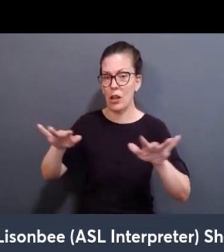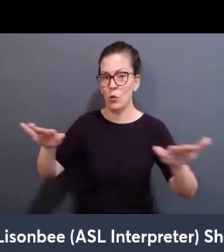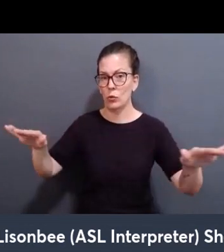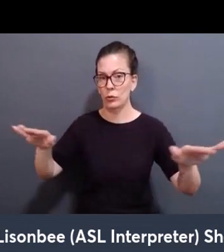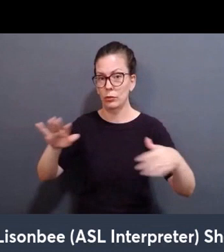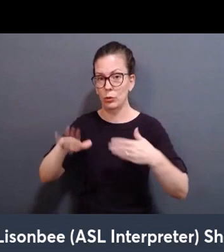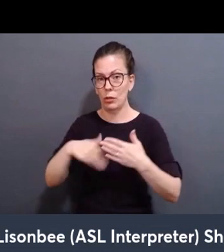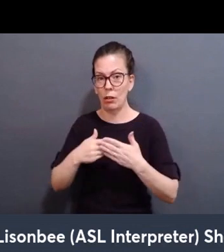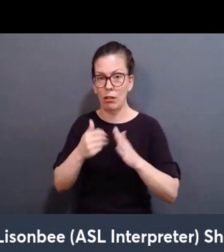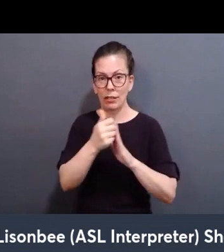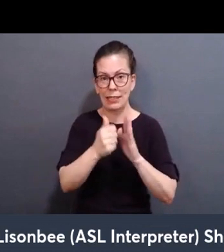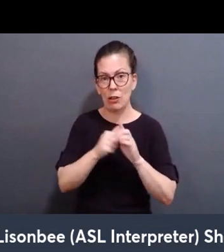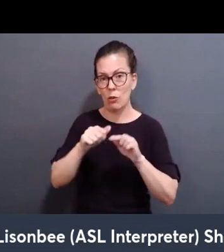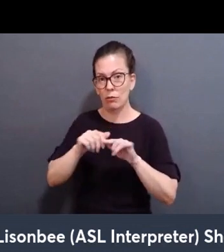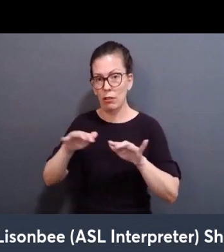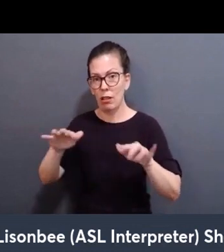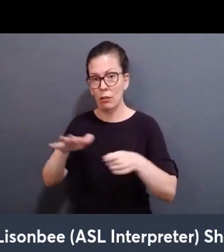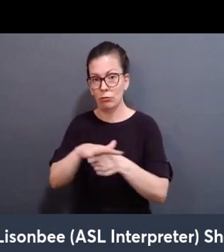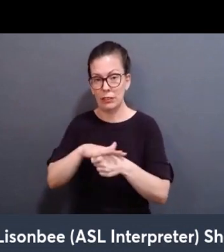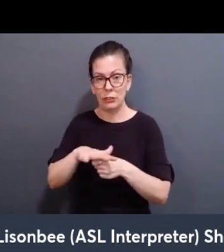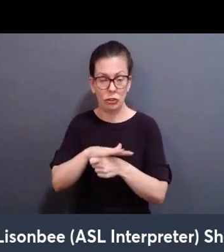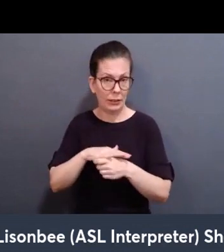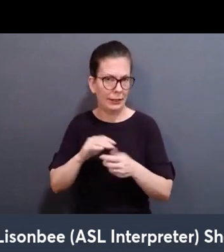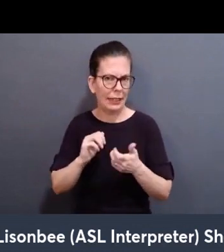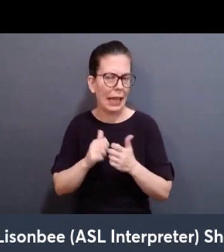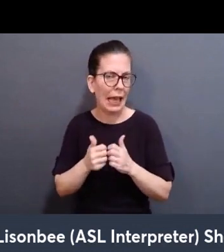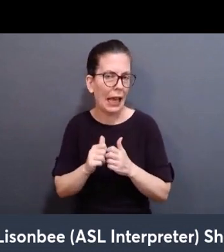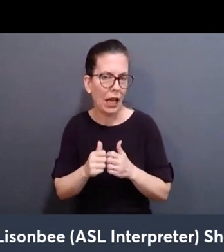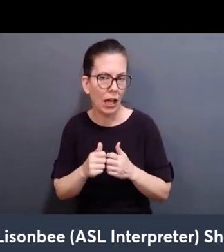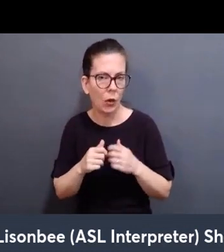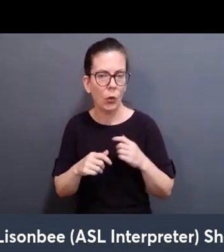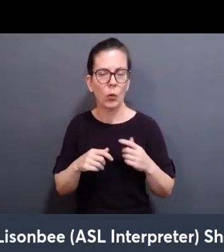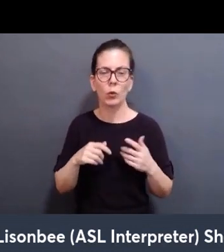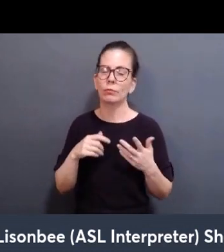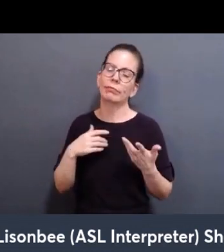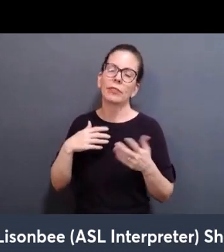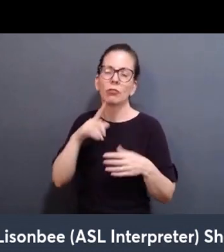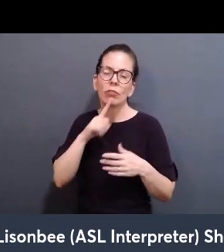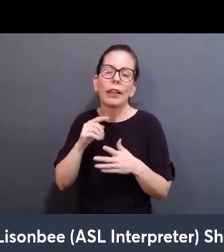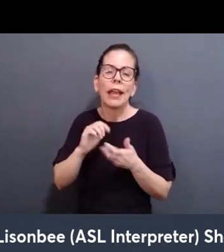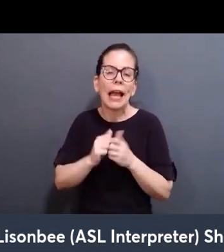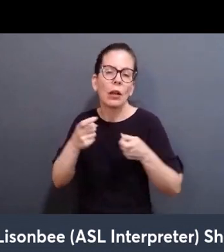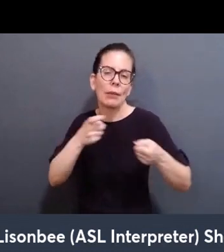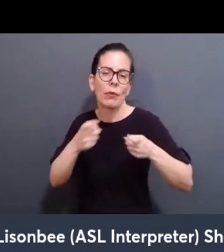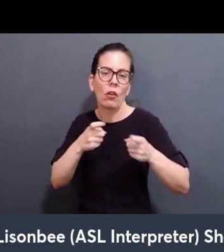and all of those regions. How do I handle modifications essentially to the underlying CloudFormation template?